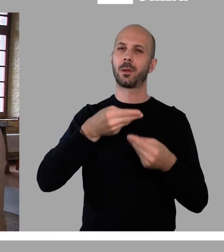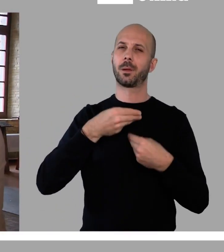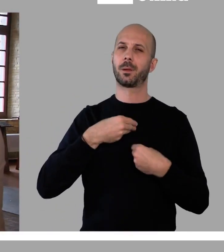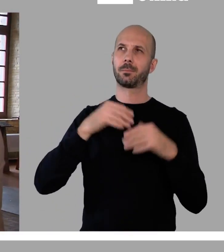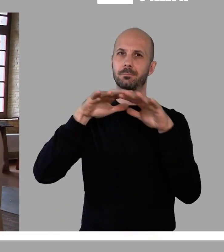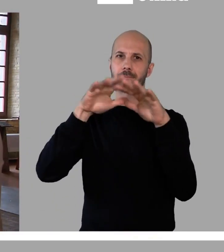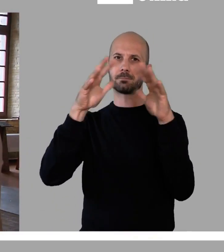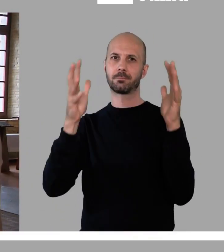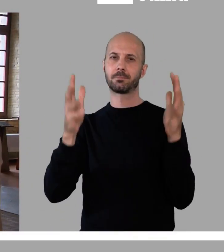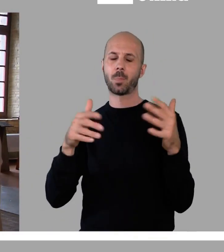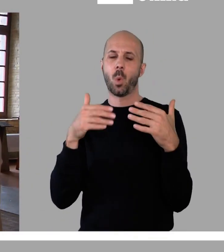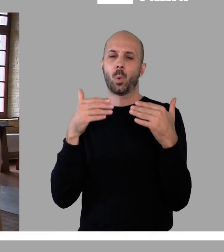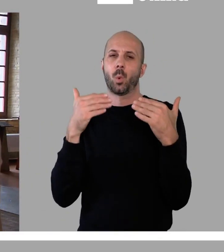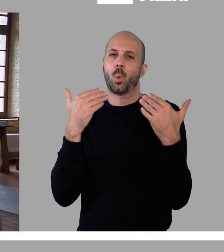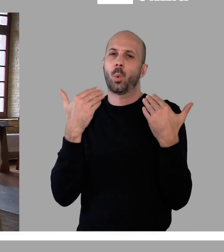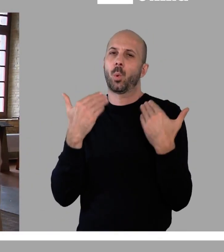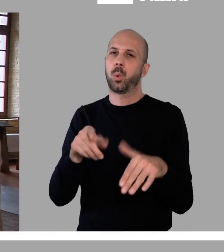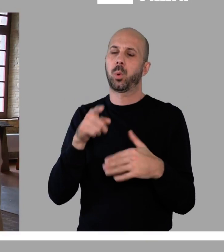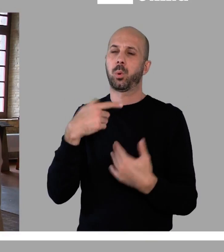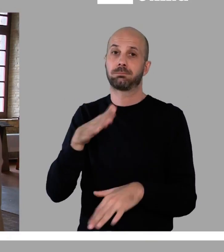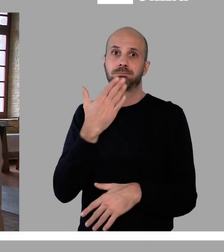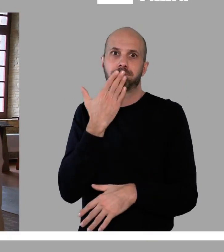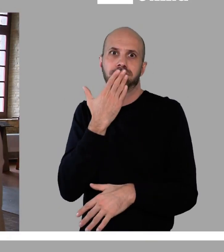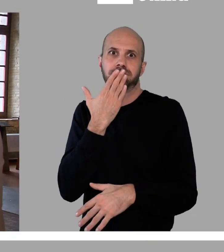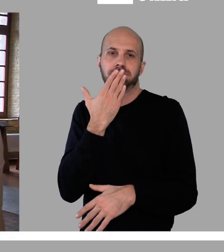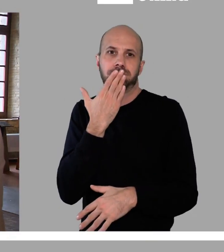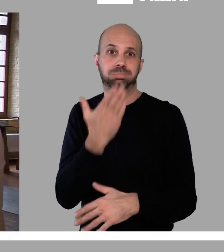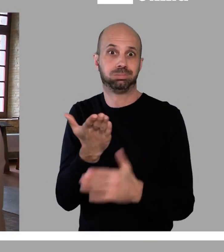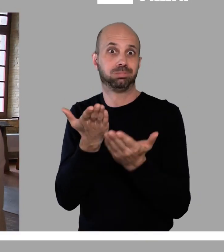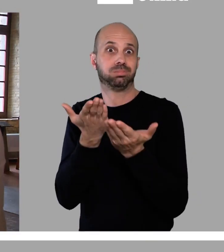this extraordinary monument